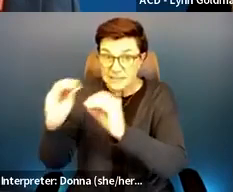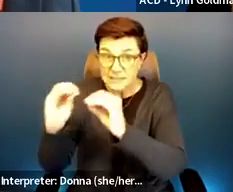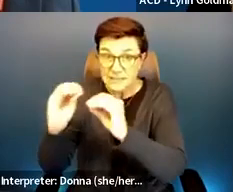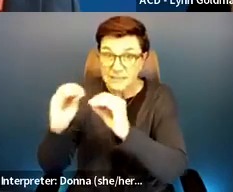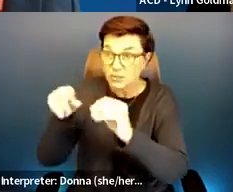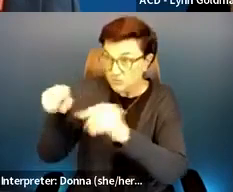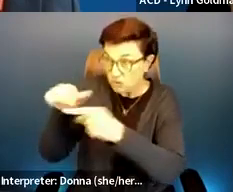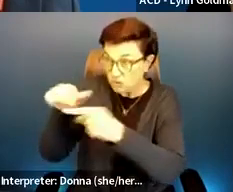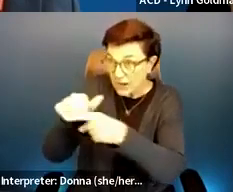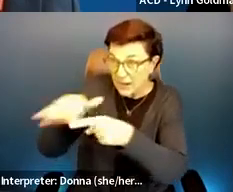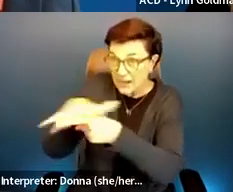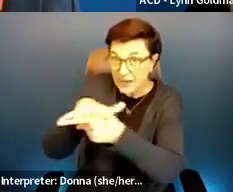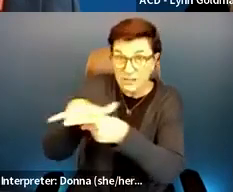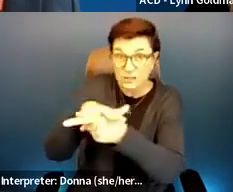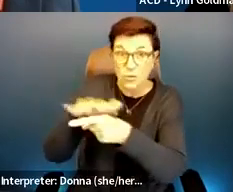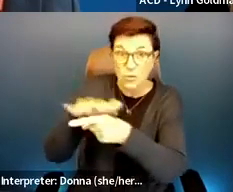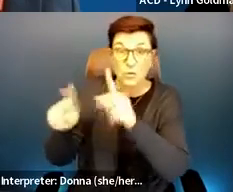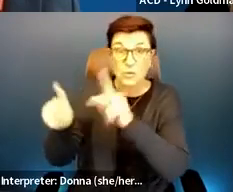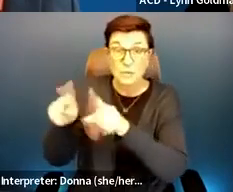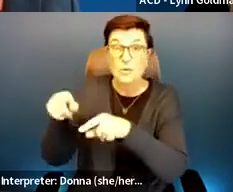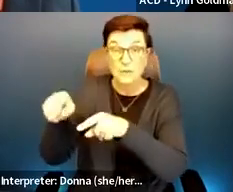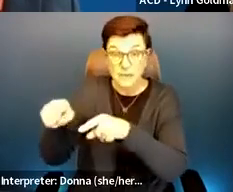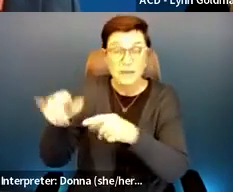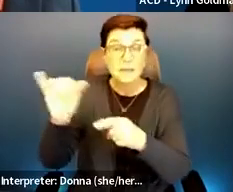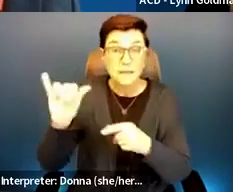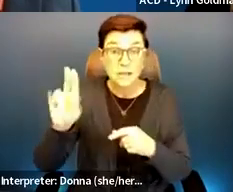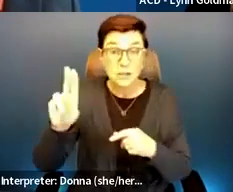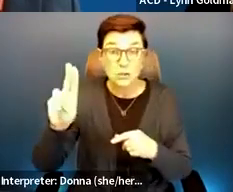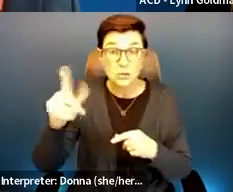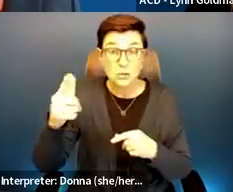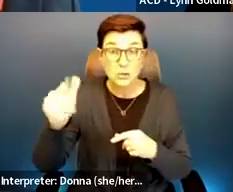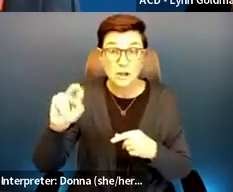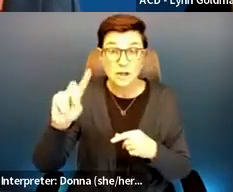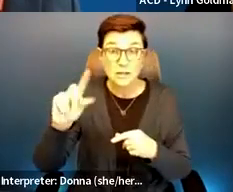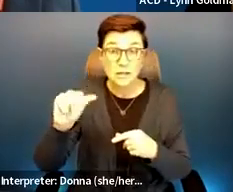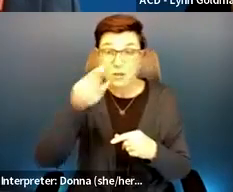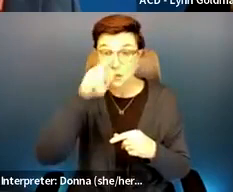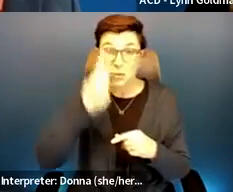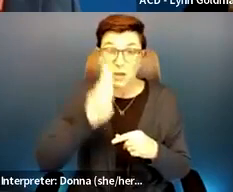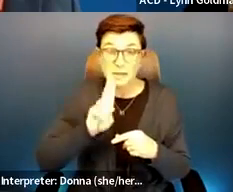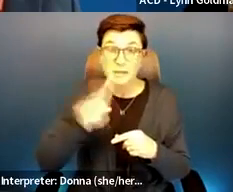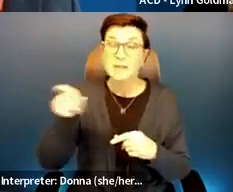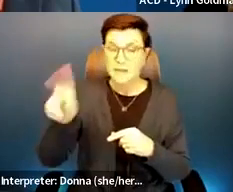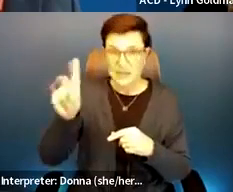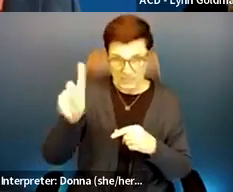from Uganda were working in the Ebola response. That's exactly what you want to see.